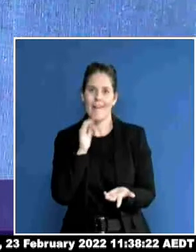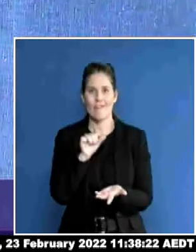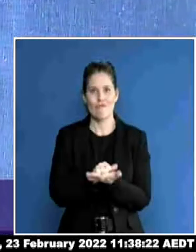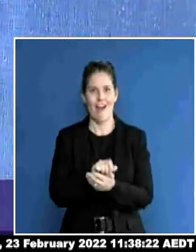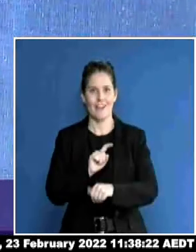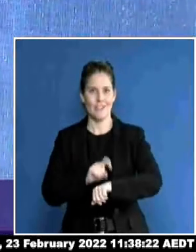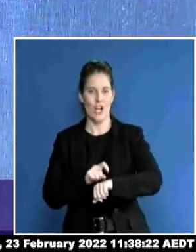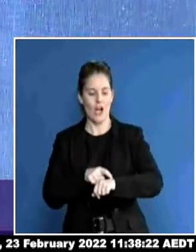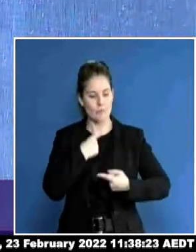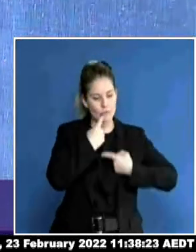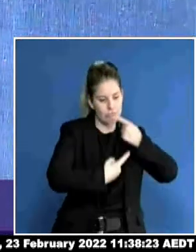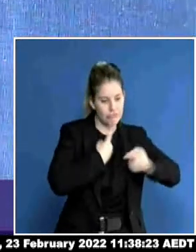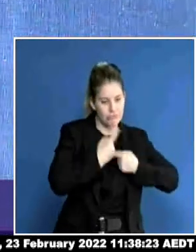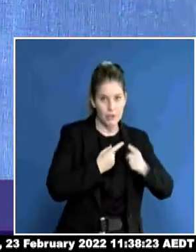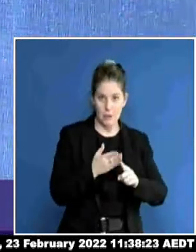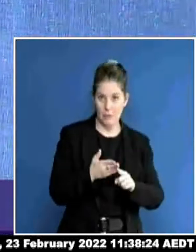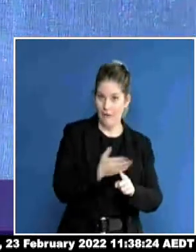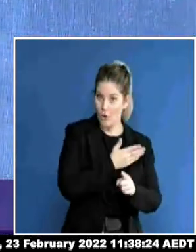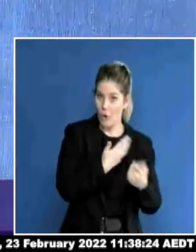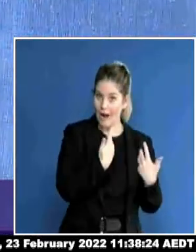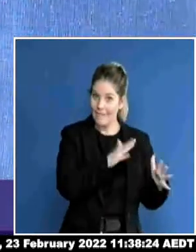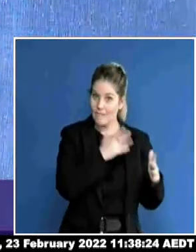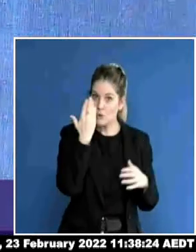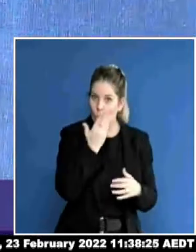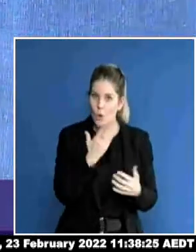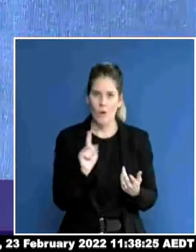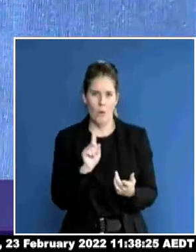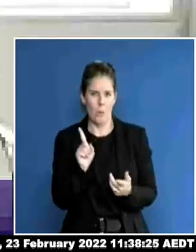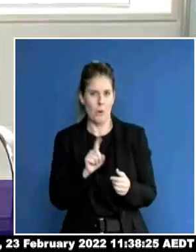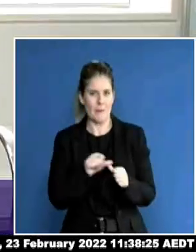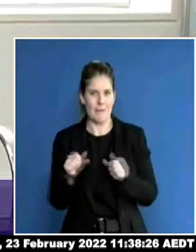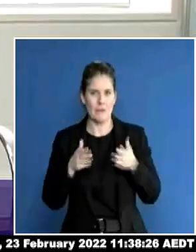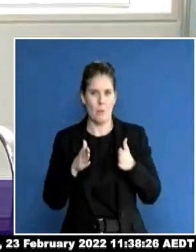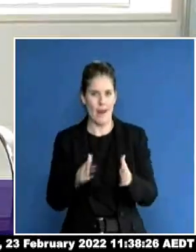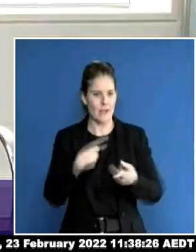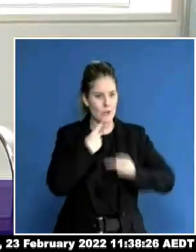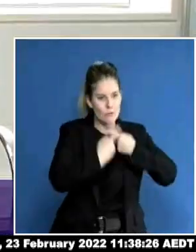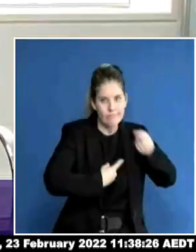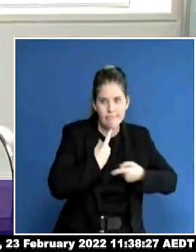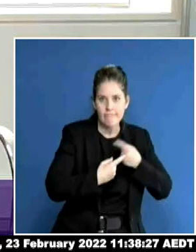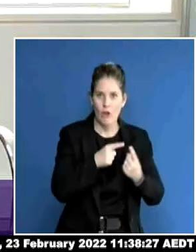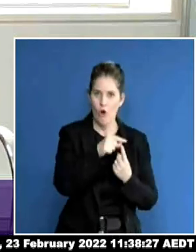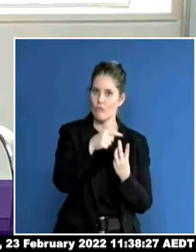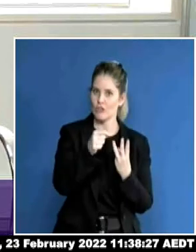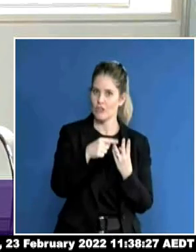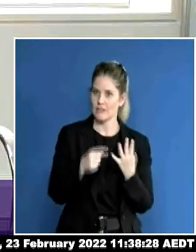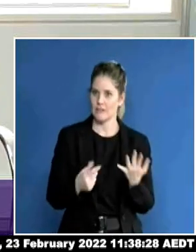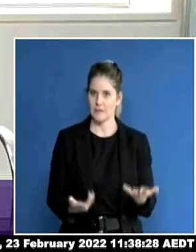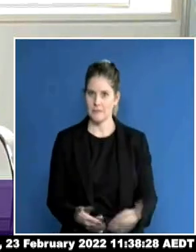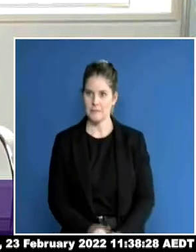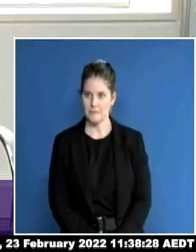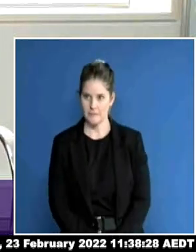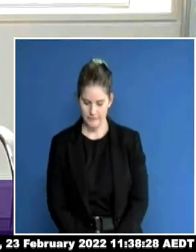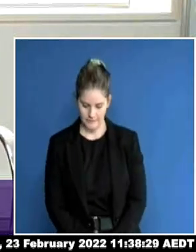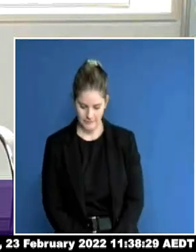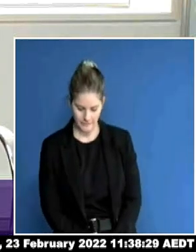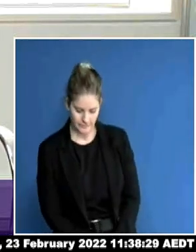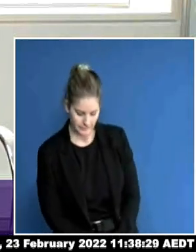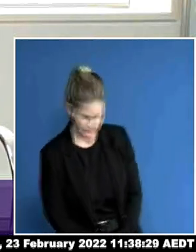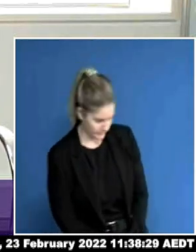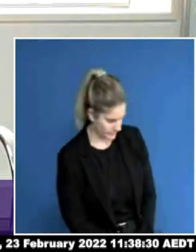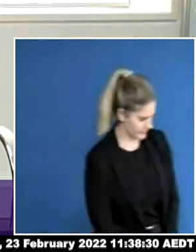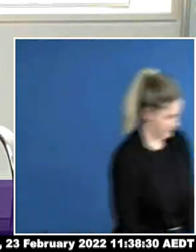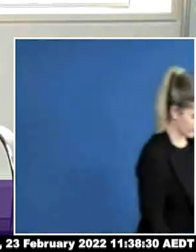best might that be done? MS GWYN: Mija speaking.